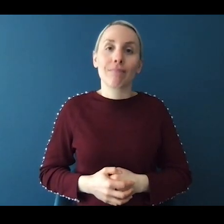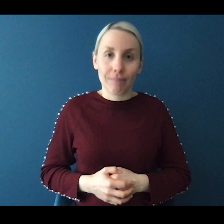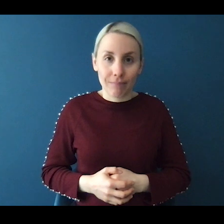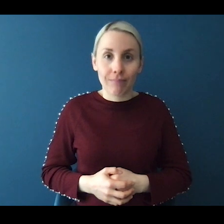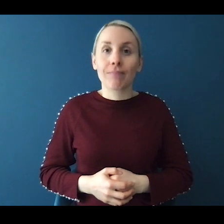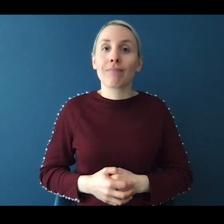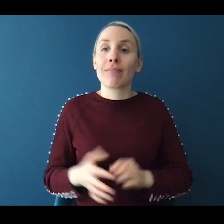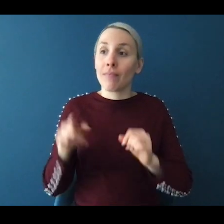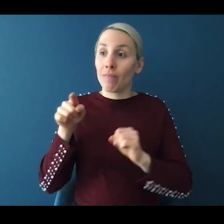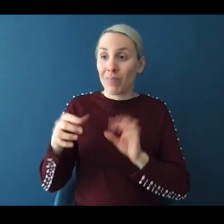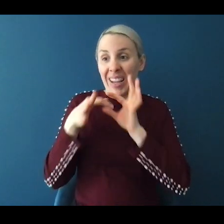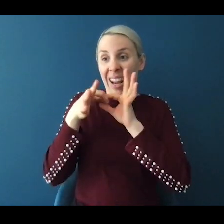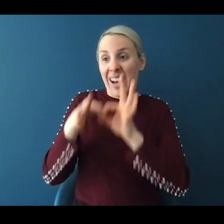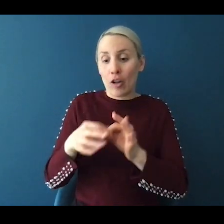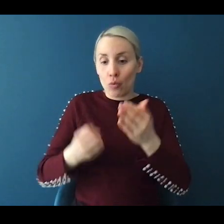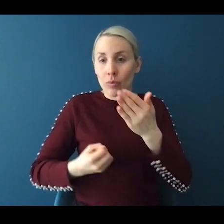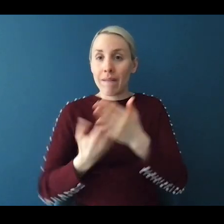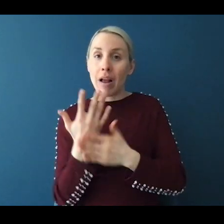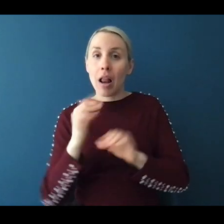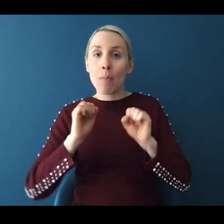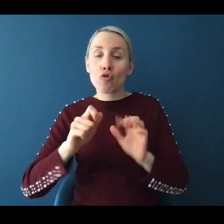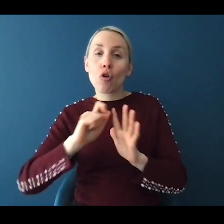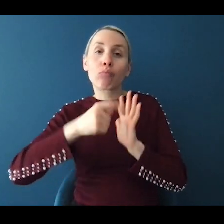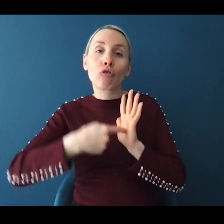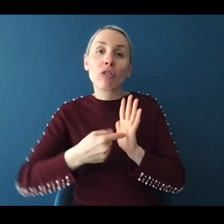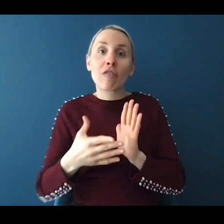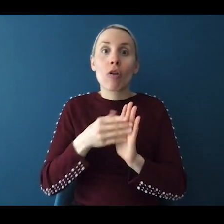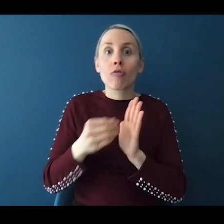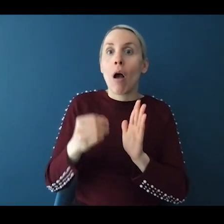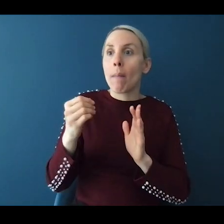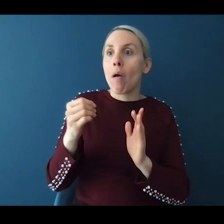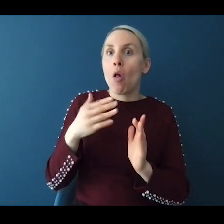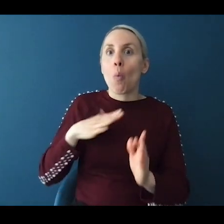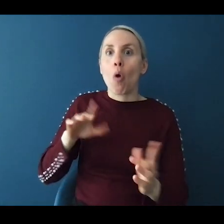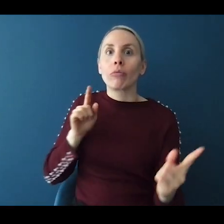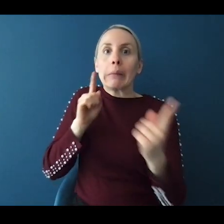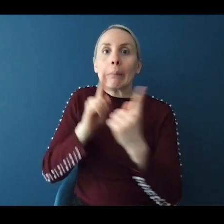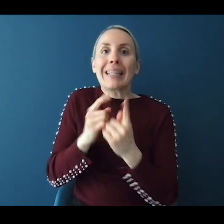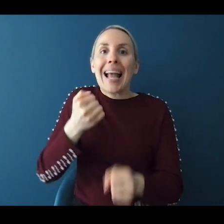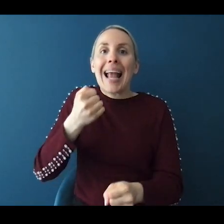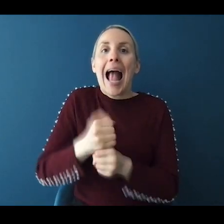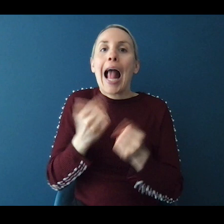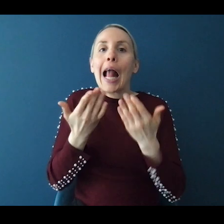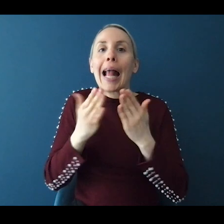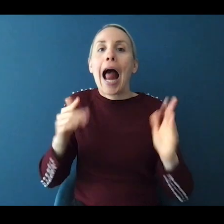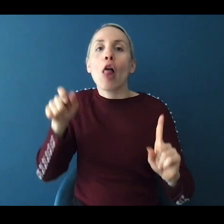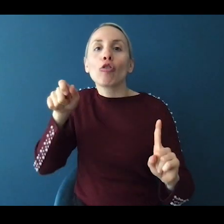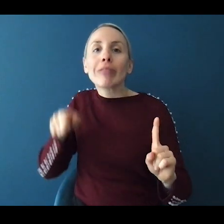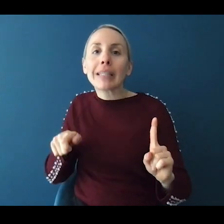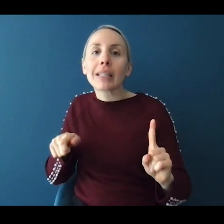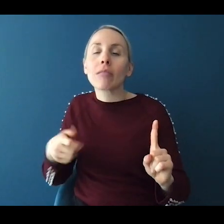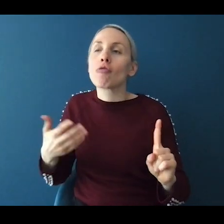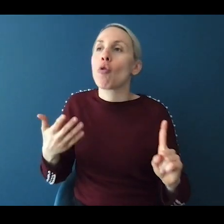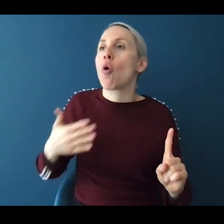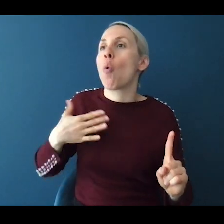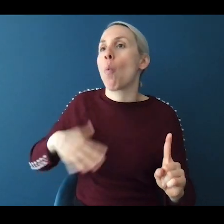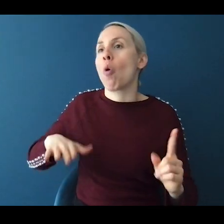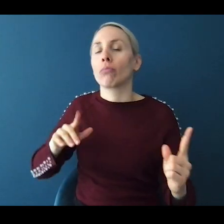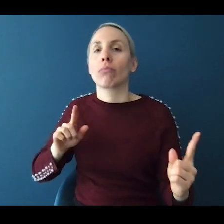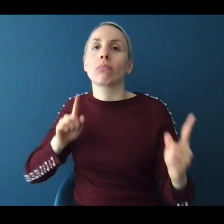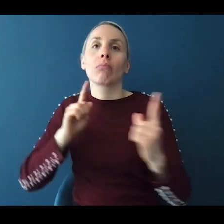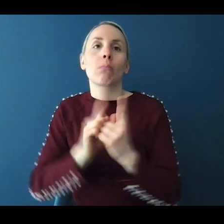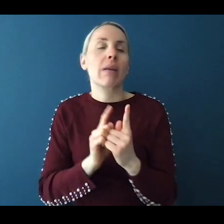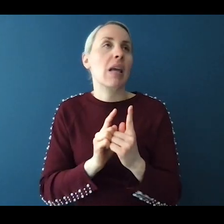also of your project so you could speak to maybe a gallerist or you could speak to a